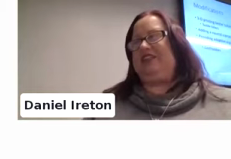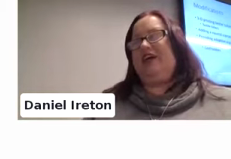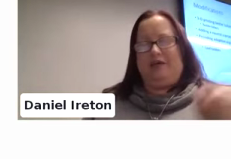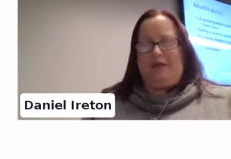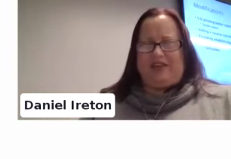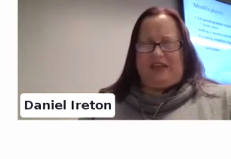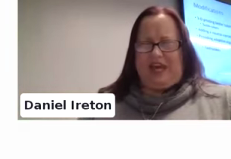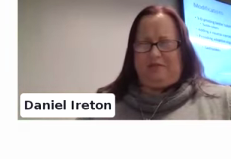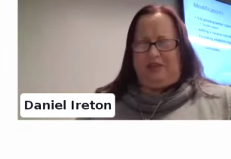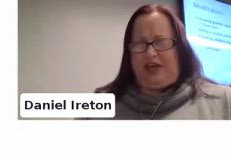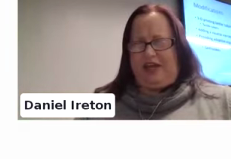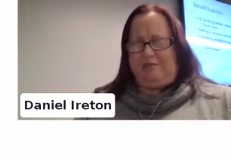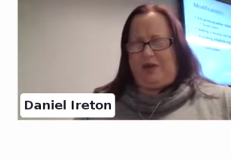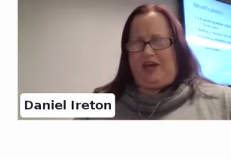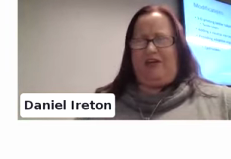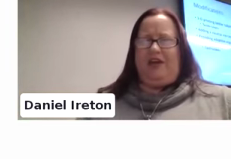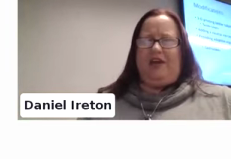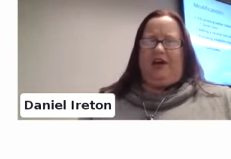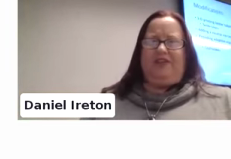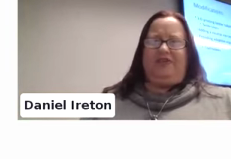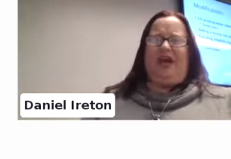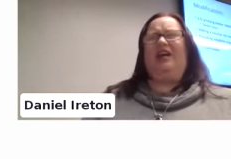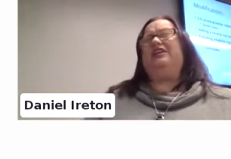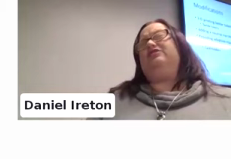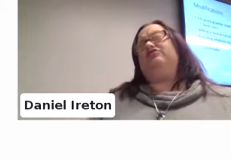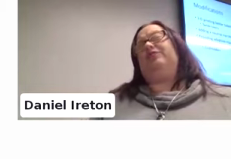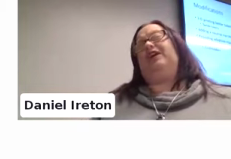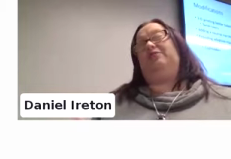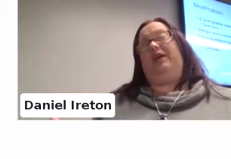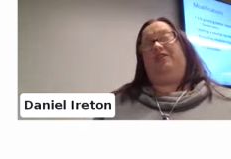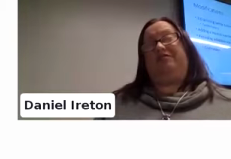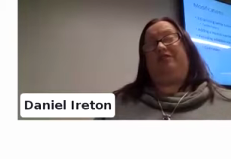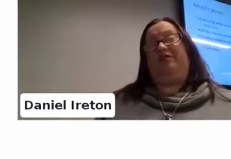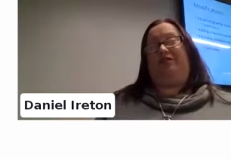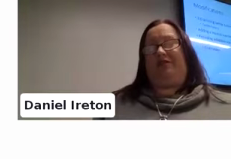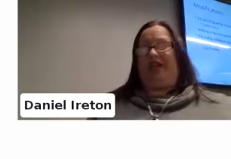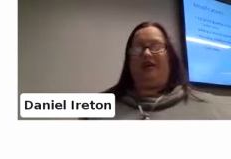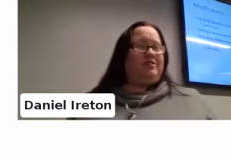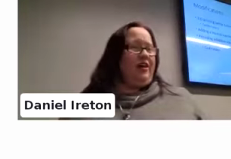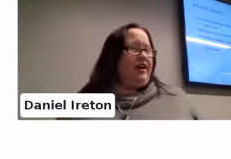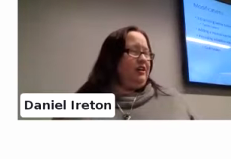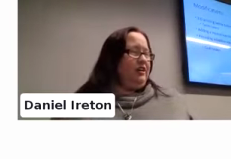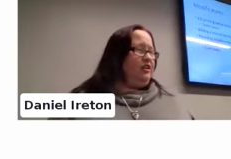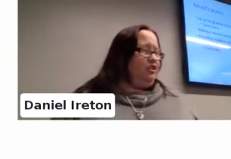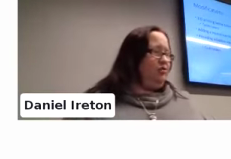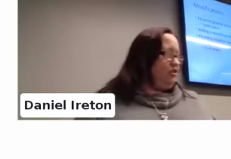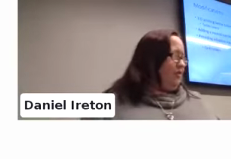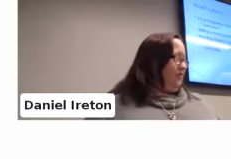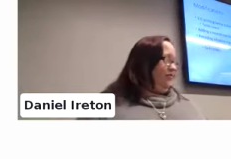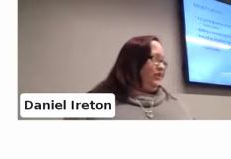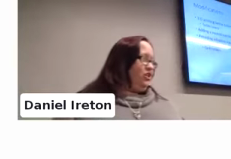And they add to the game play. So that's just it, a lot of these modifications make the game play better.